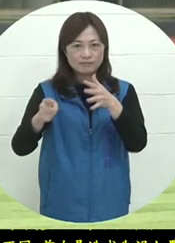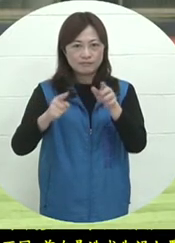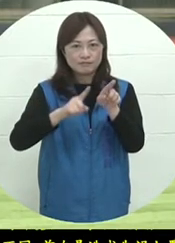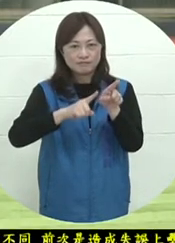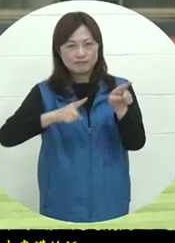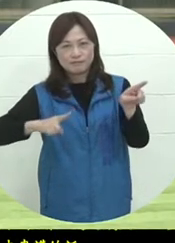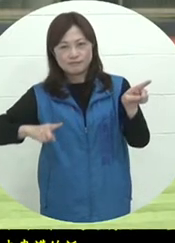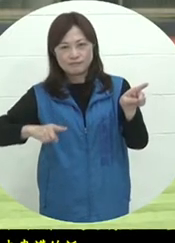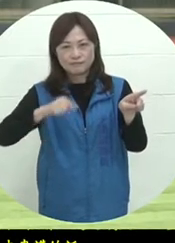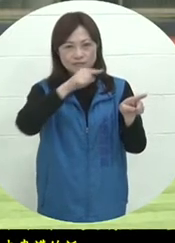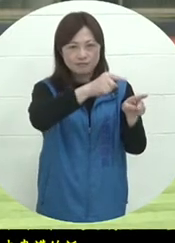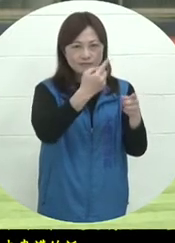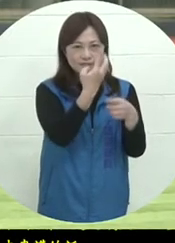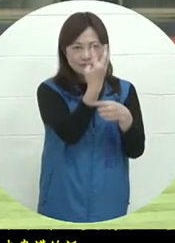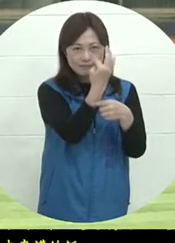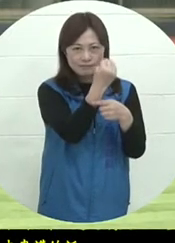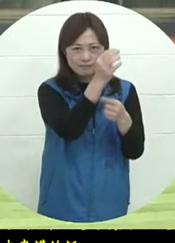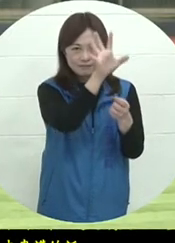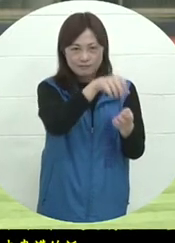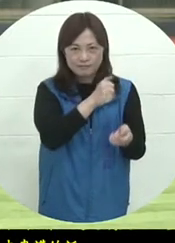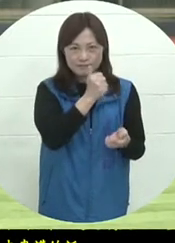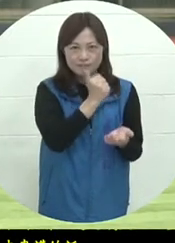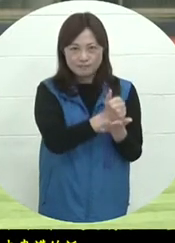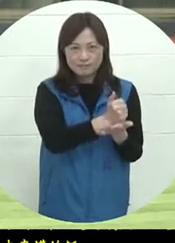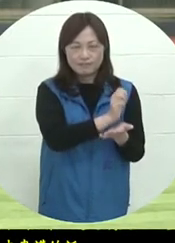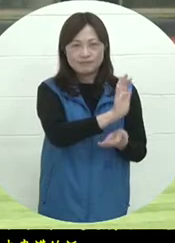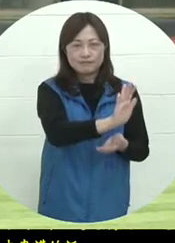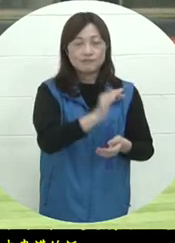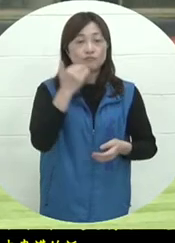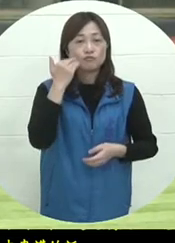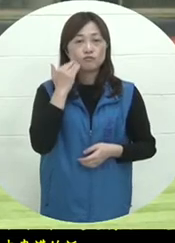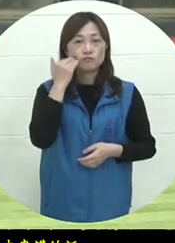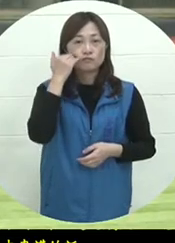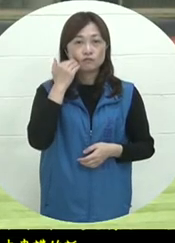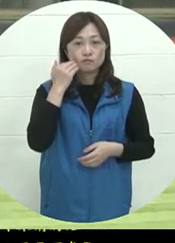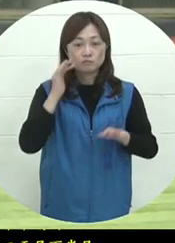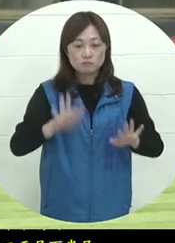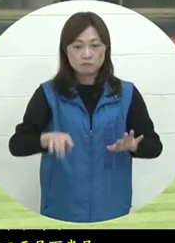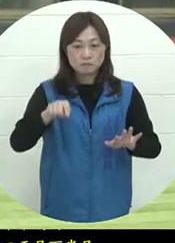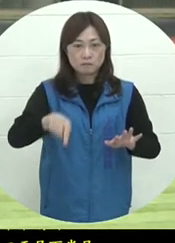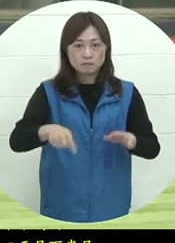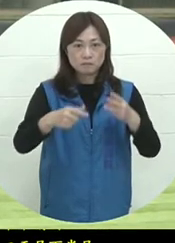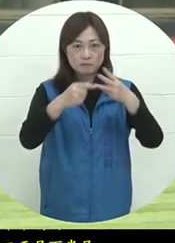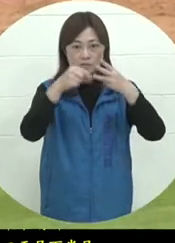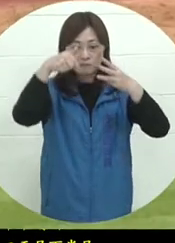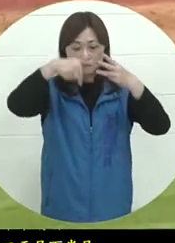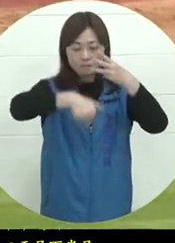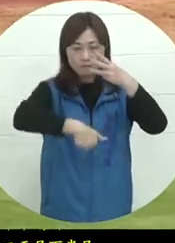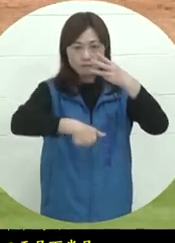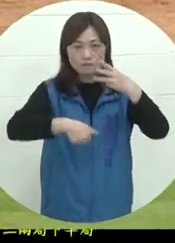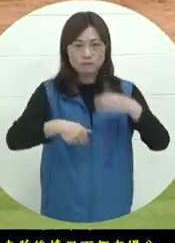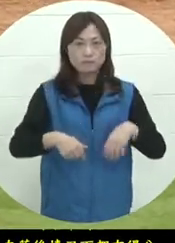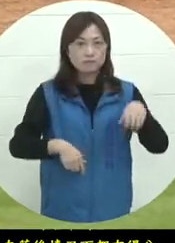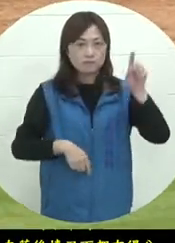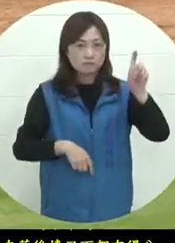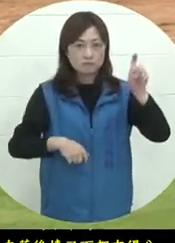This game is very important to them . If the U.S. team can regain the lead after regaining 10:5 in this game